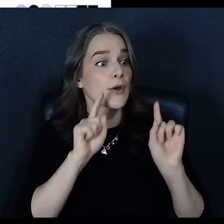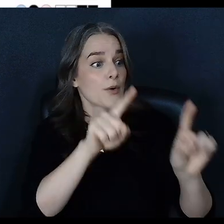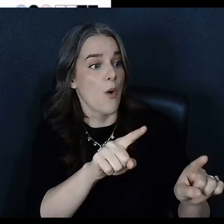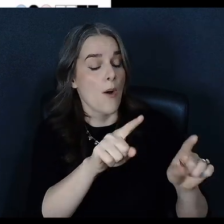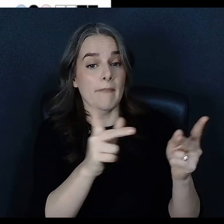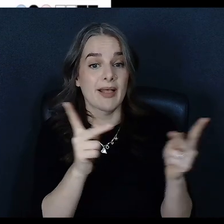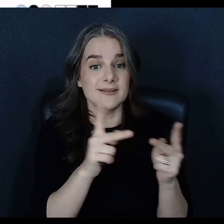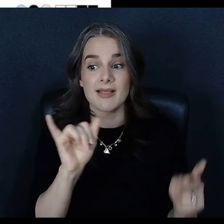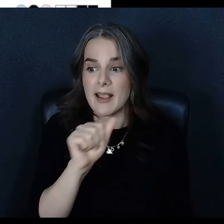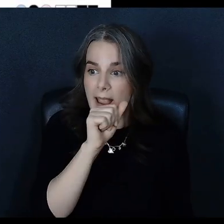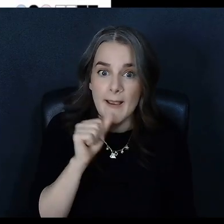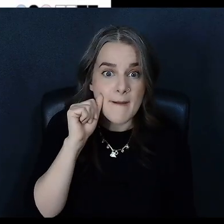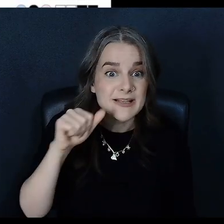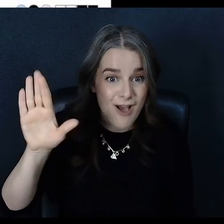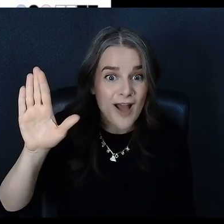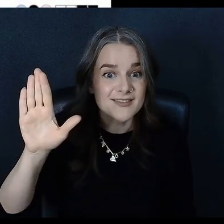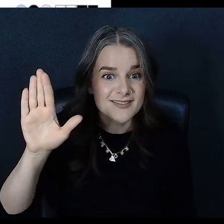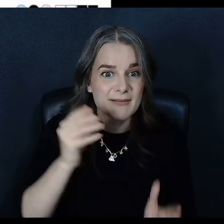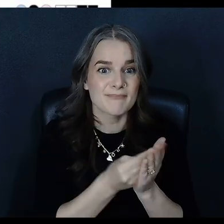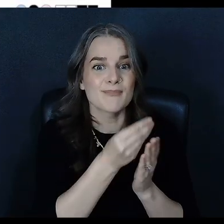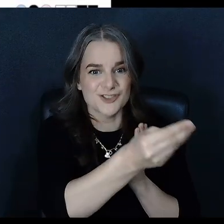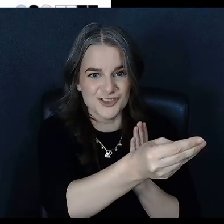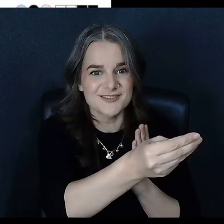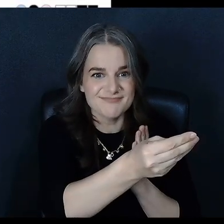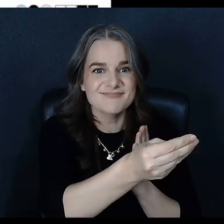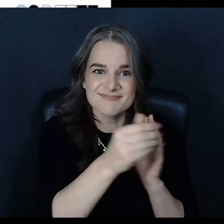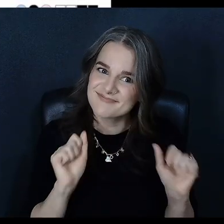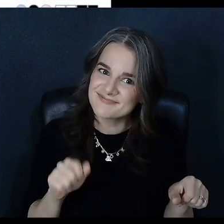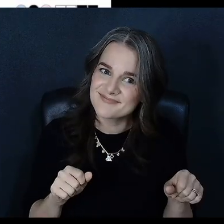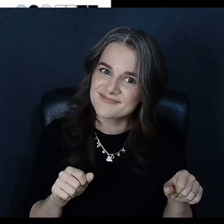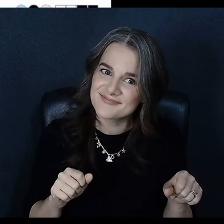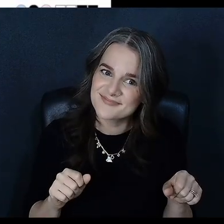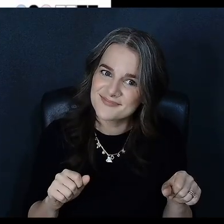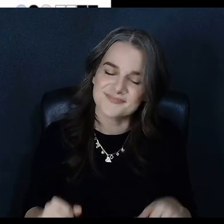and potentially purchase these. So we have that one on the left, which is a one handed.